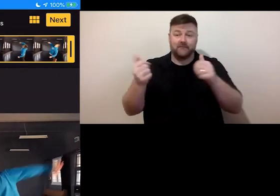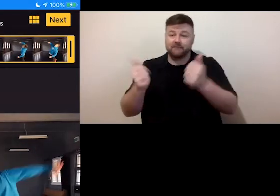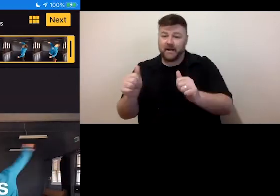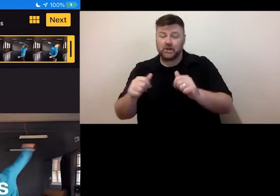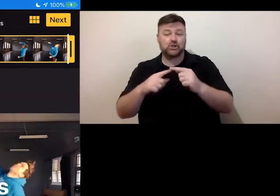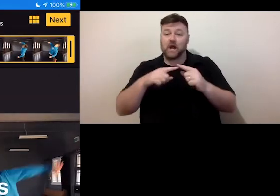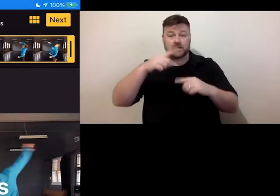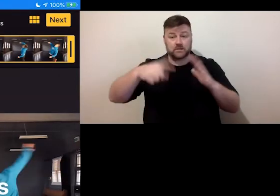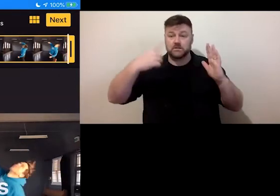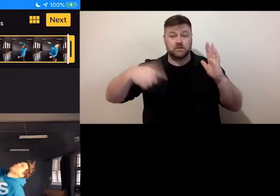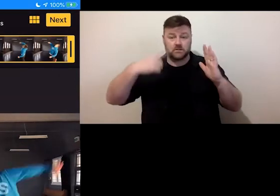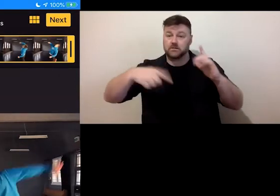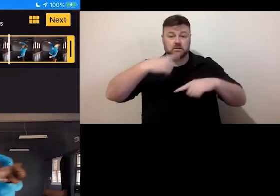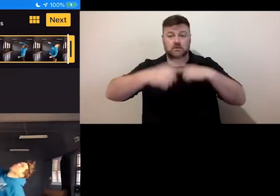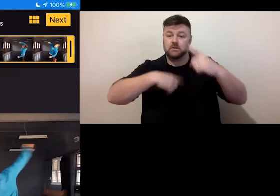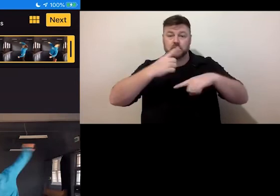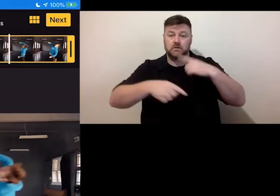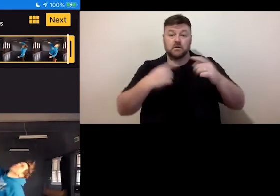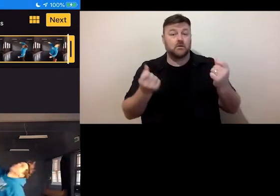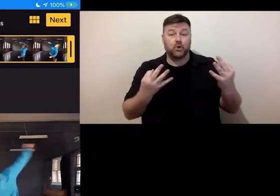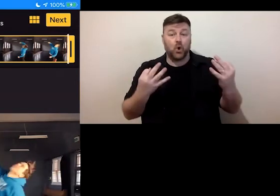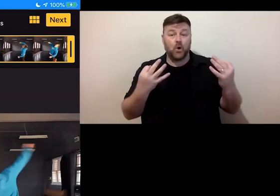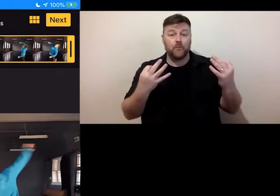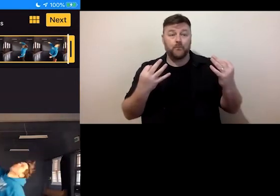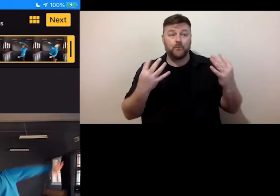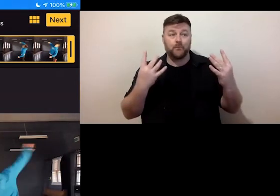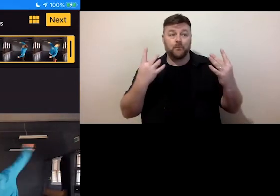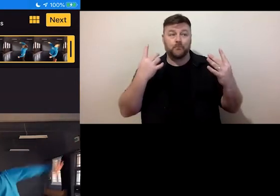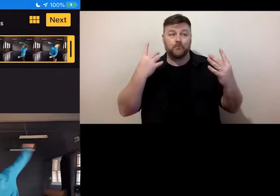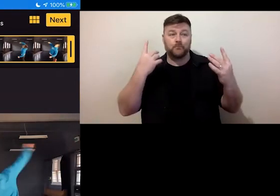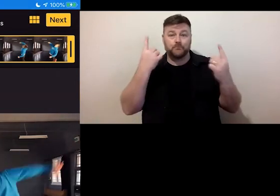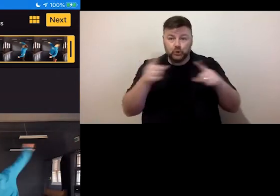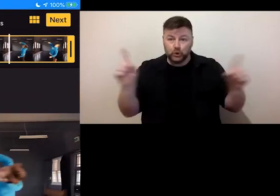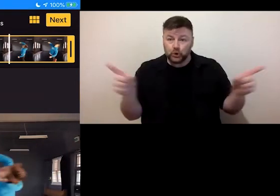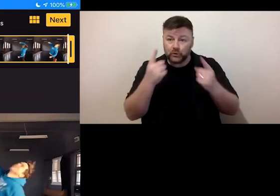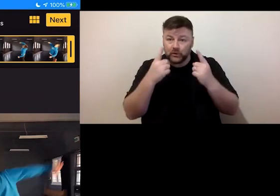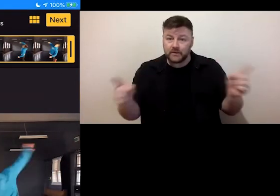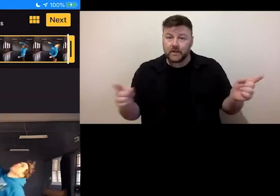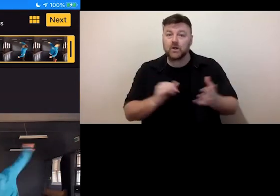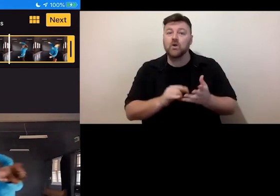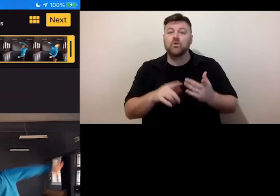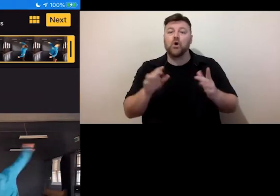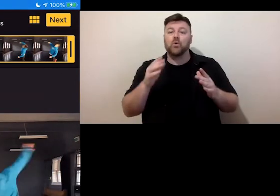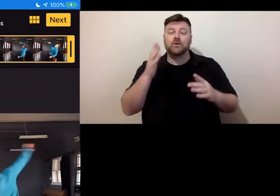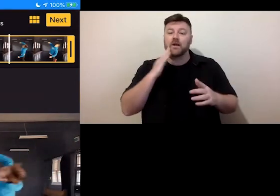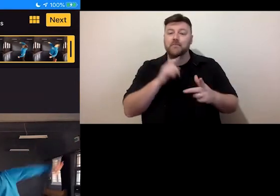music, there's no inference of arc, thematic or dramatic or emotional.